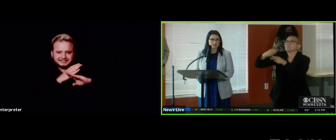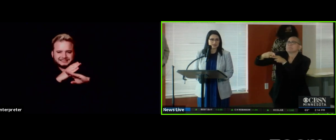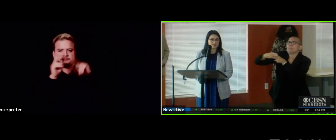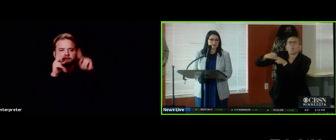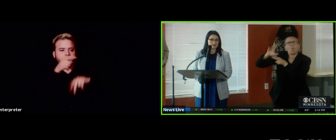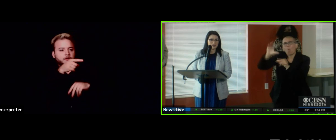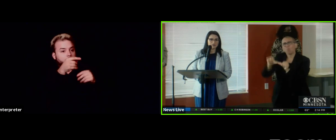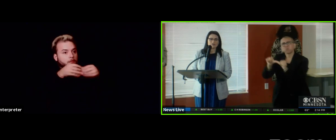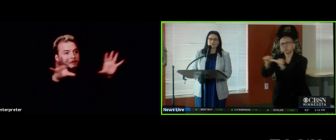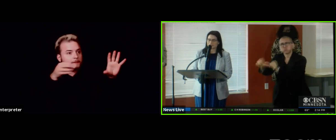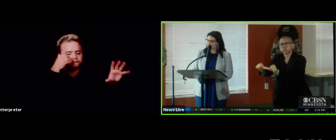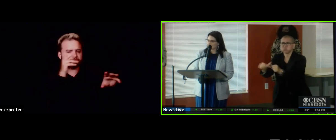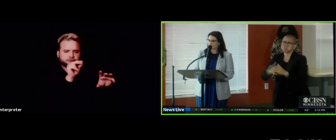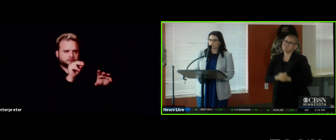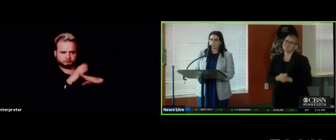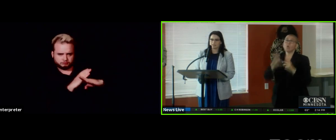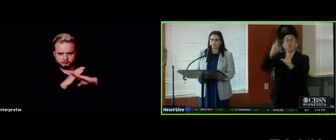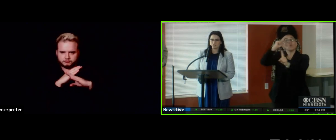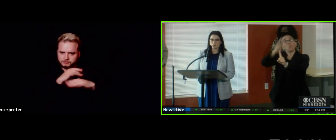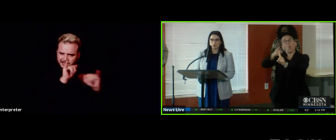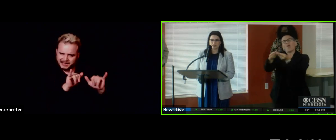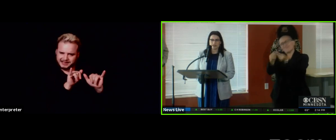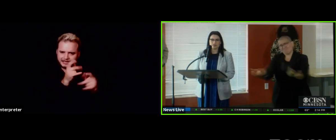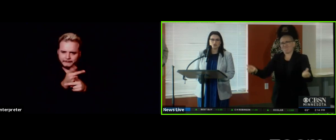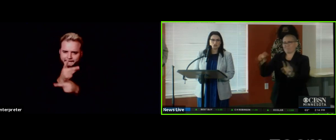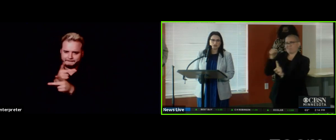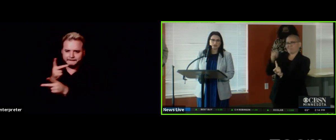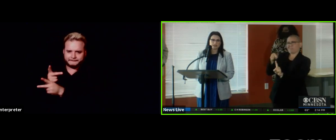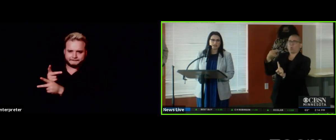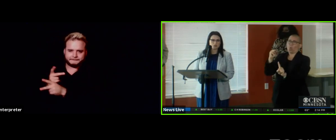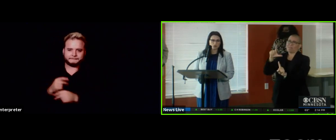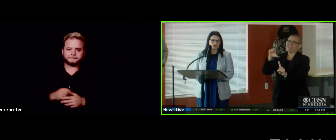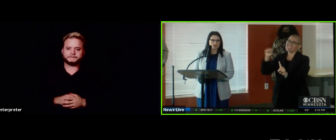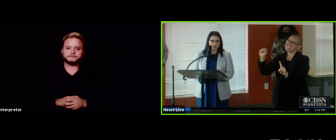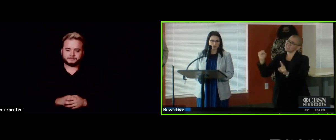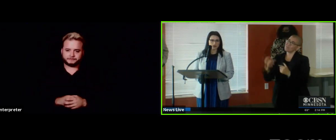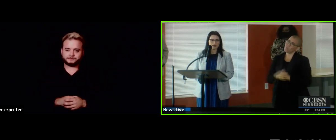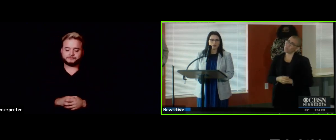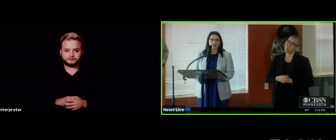We've done a lot of work to get to this point and there certainly is more to do but I am